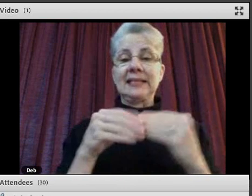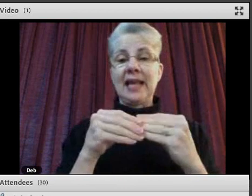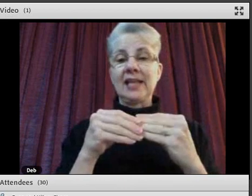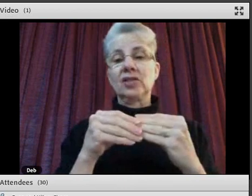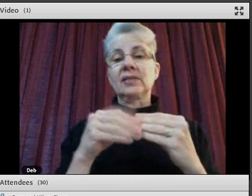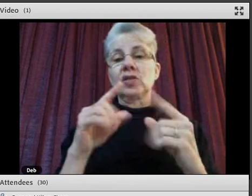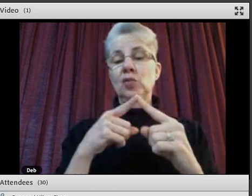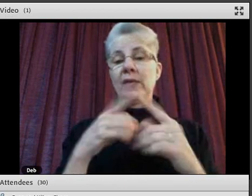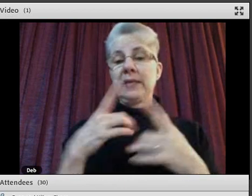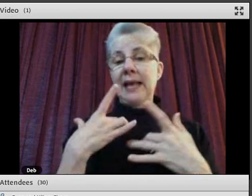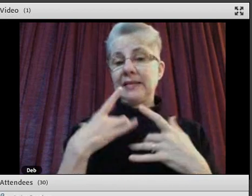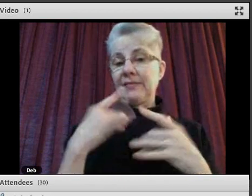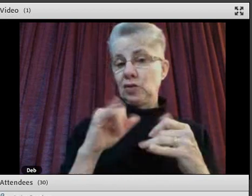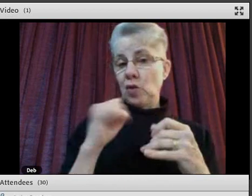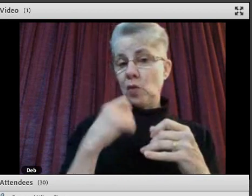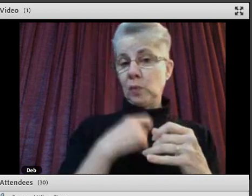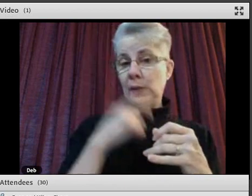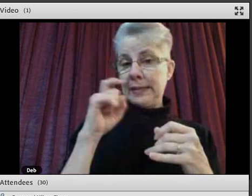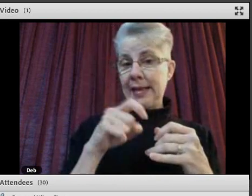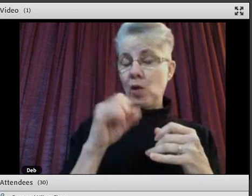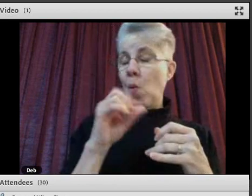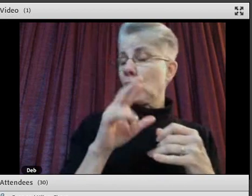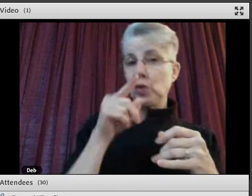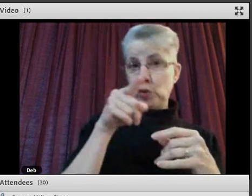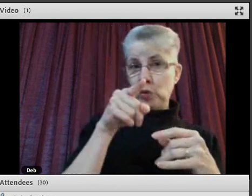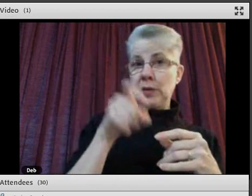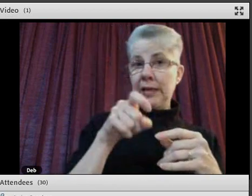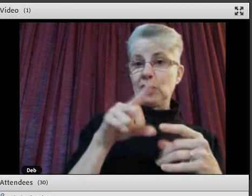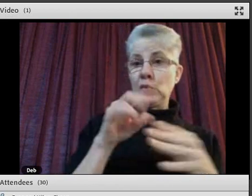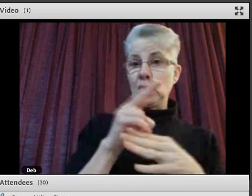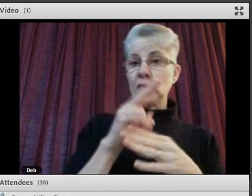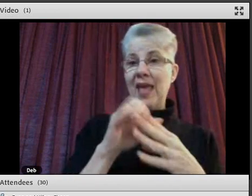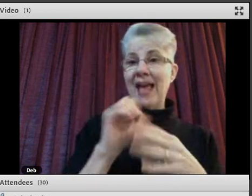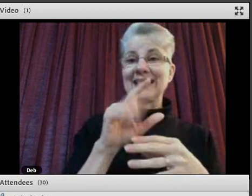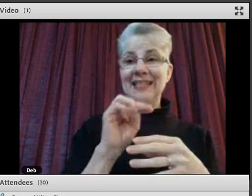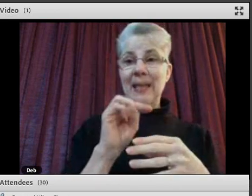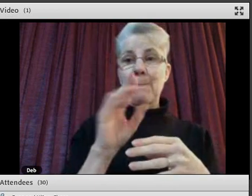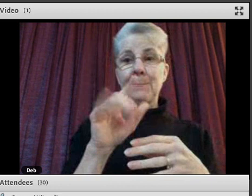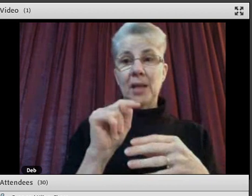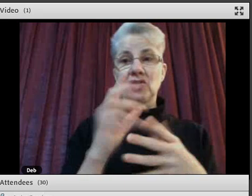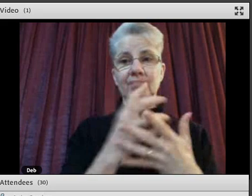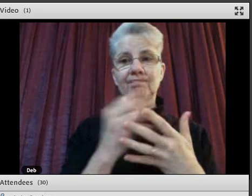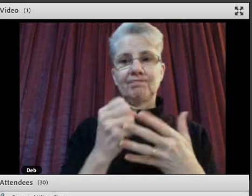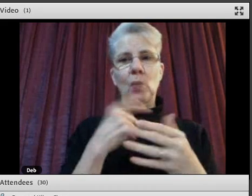So if you need to use that S.T.E.A.M. budget up, then hey, we got you covered there too. All right, moving on.